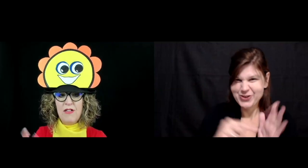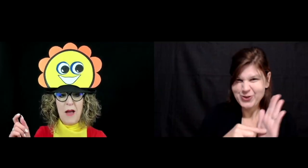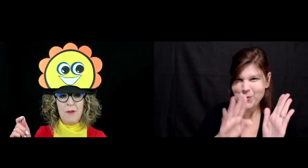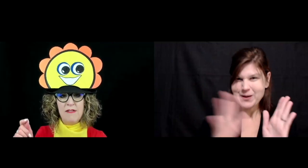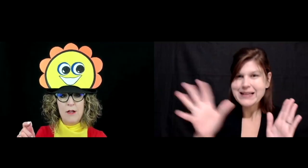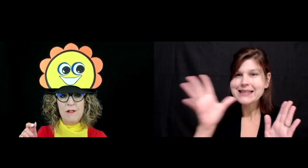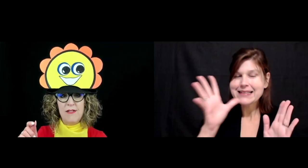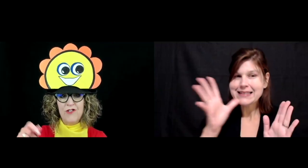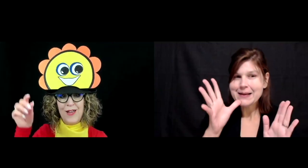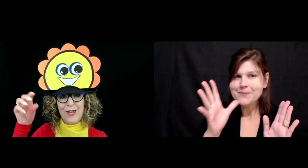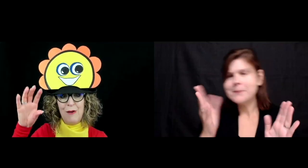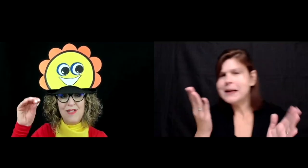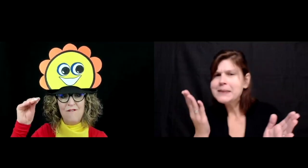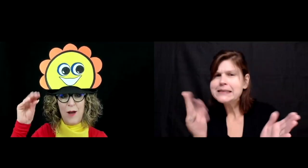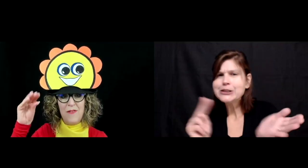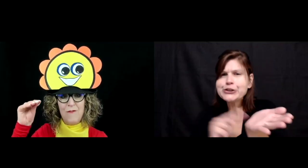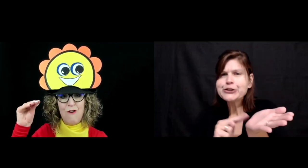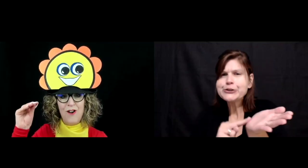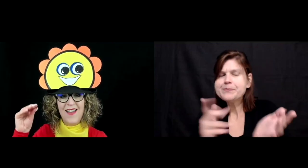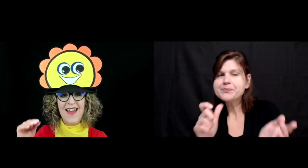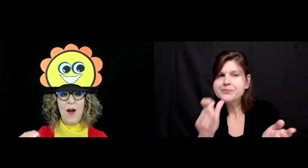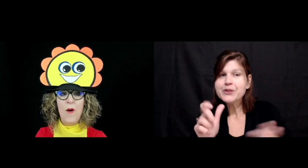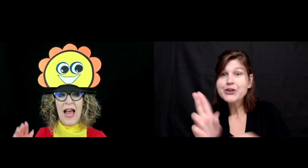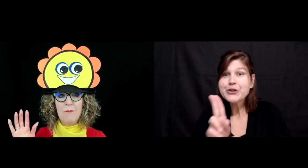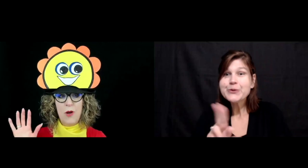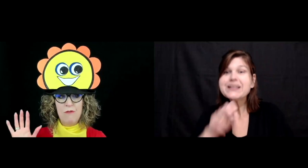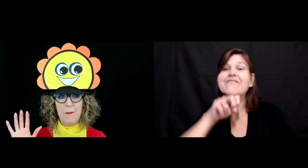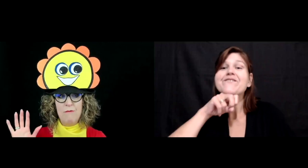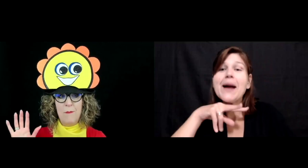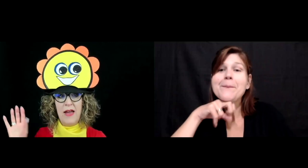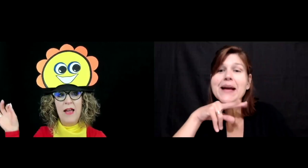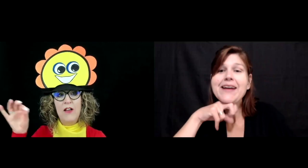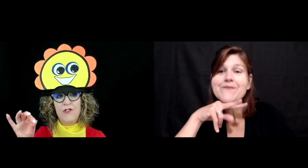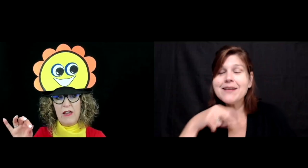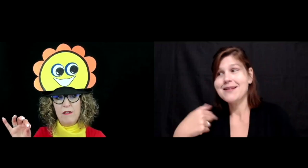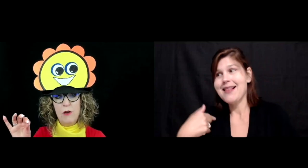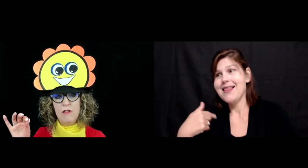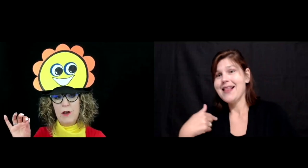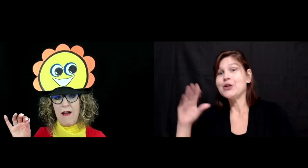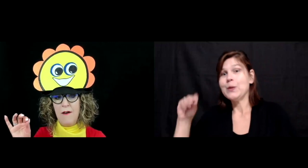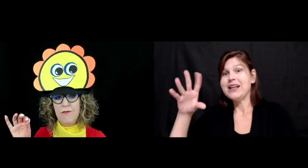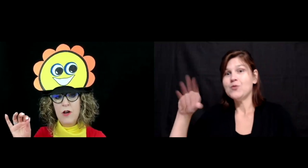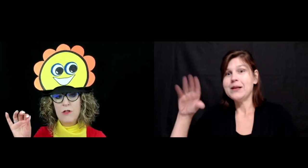Well, this might be his nurse actually using Fabby the Frog. While I'm doing "Ribbit, ribbit," she's using the craft